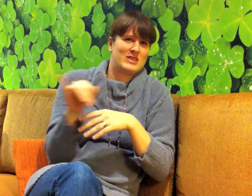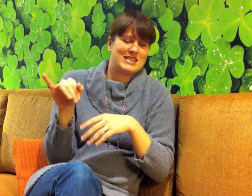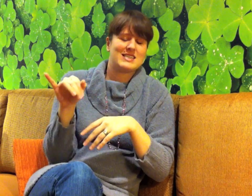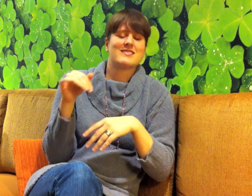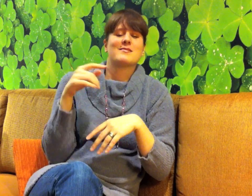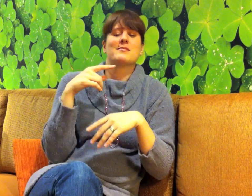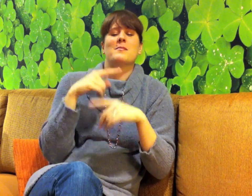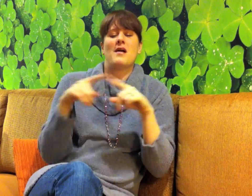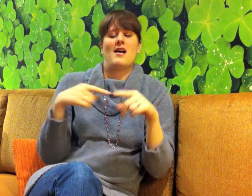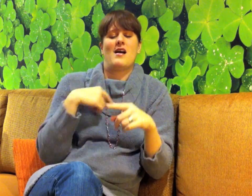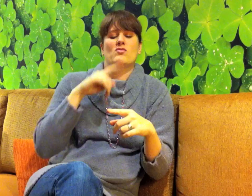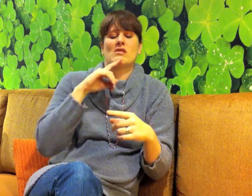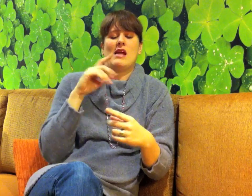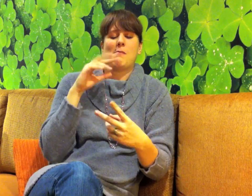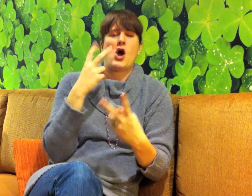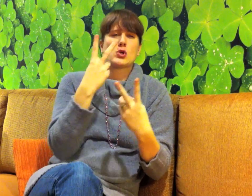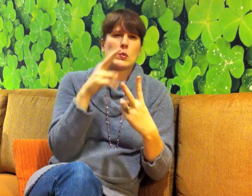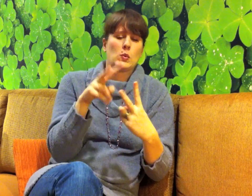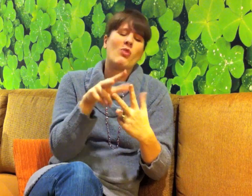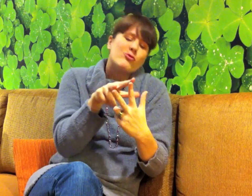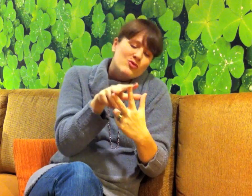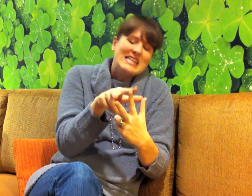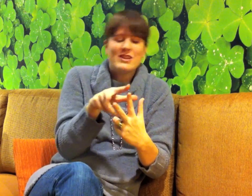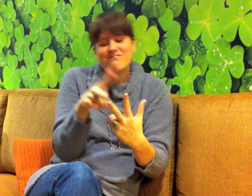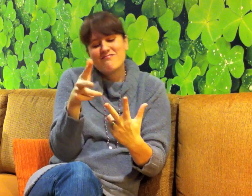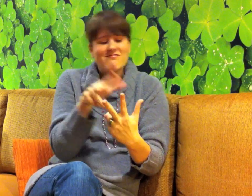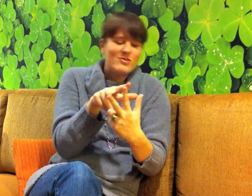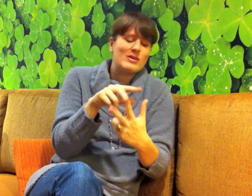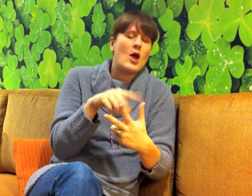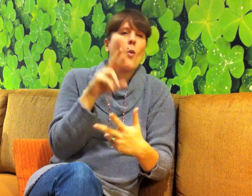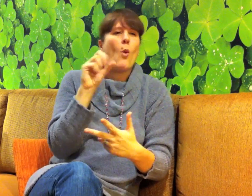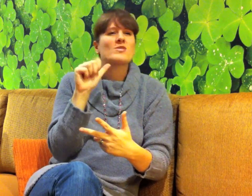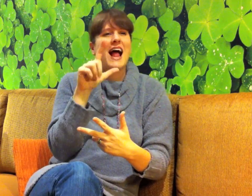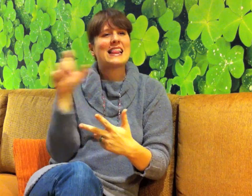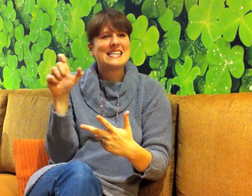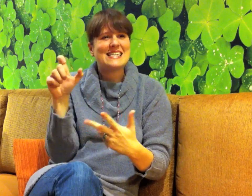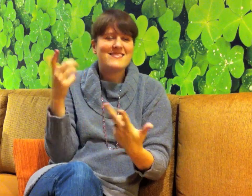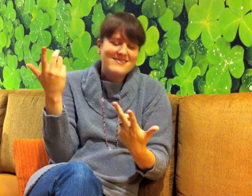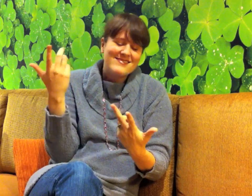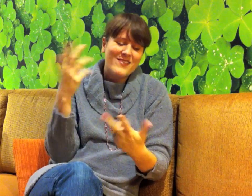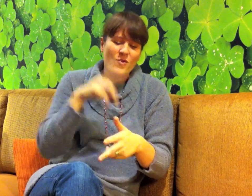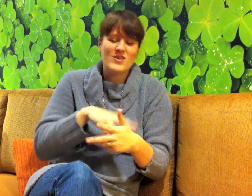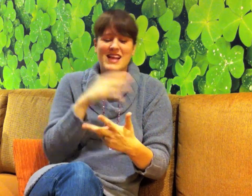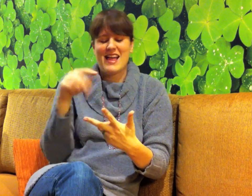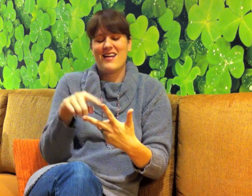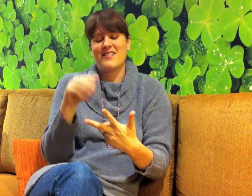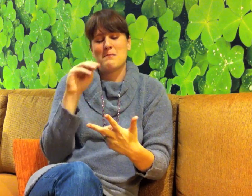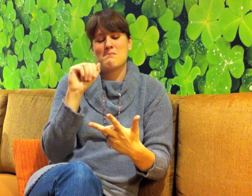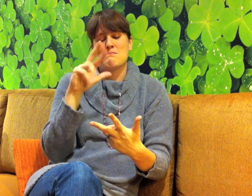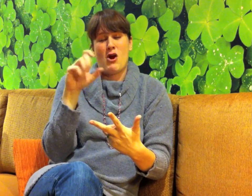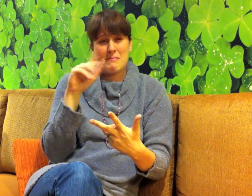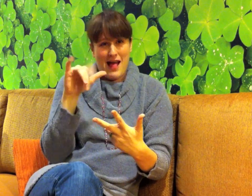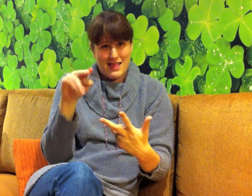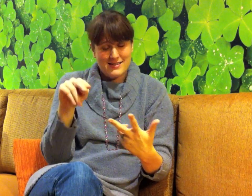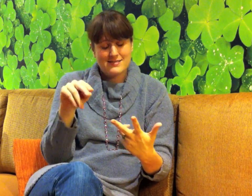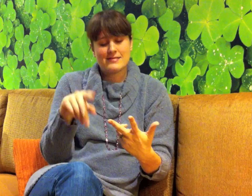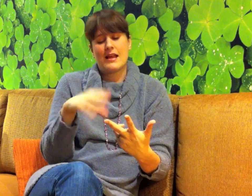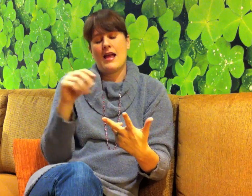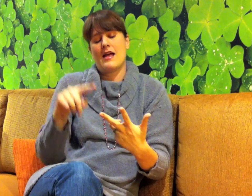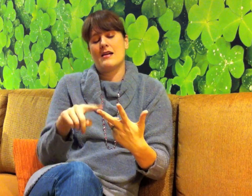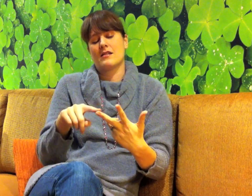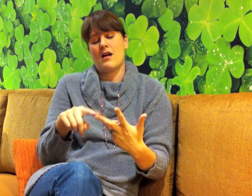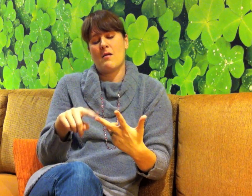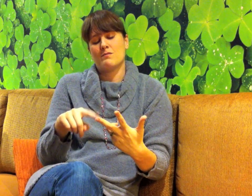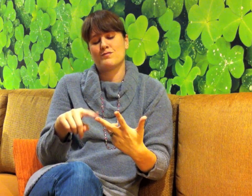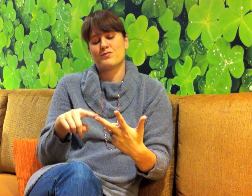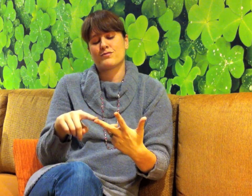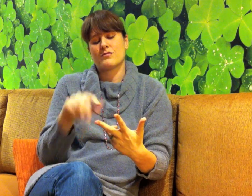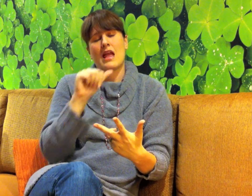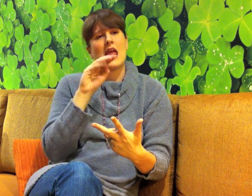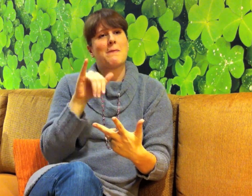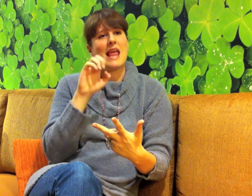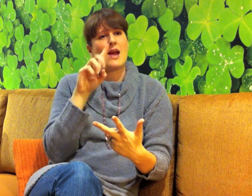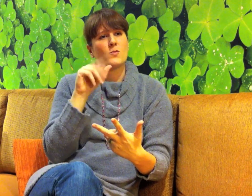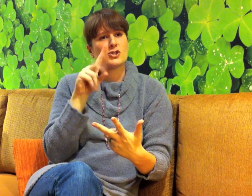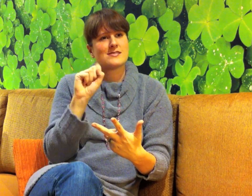I admire two - really three. Rosa Lee, of course, Marlee Matlin, and Amy Edwards.